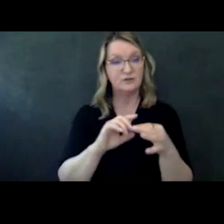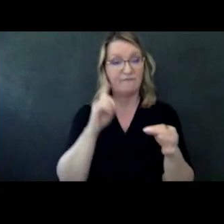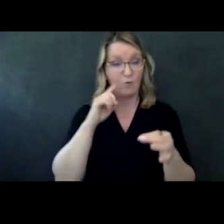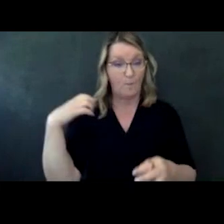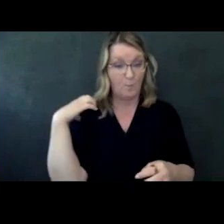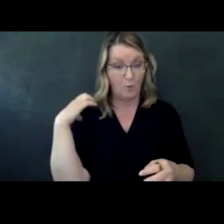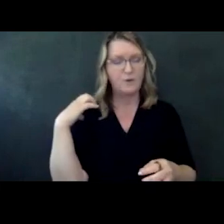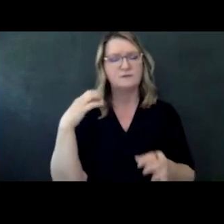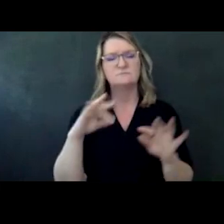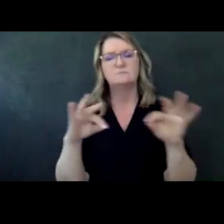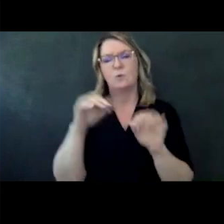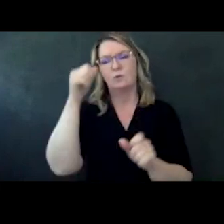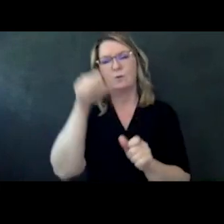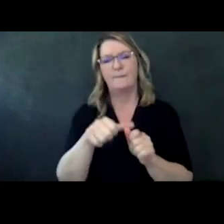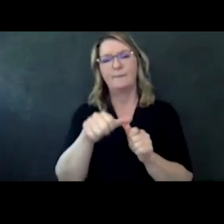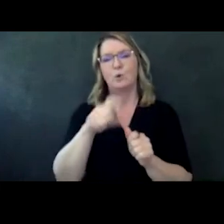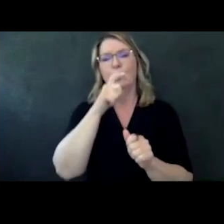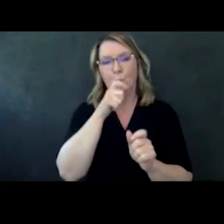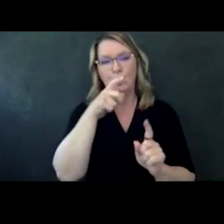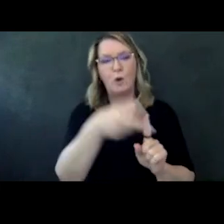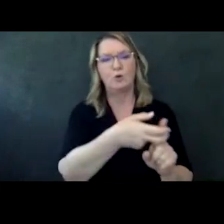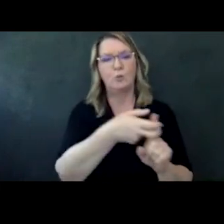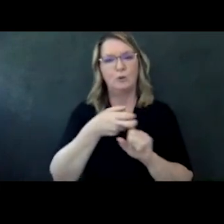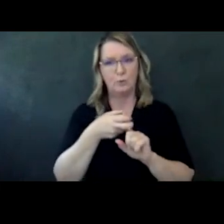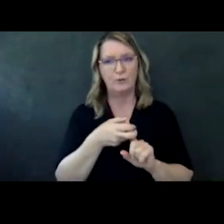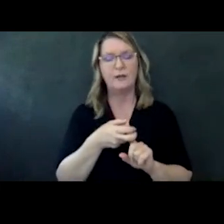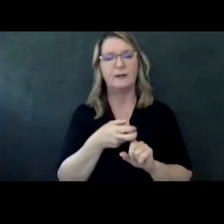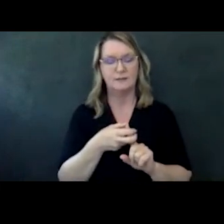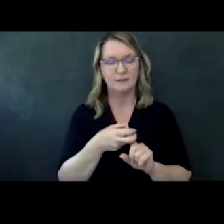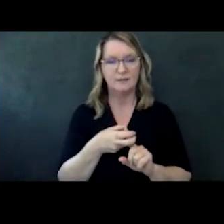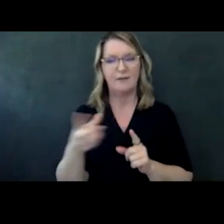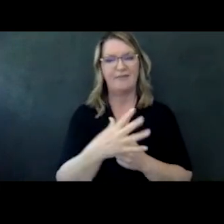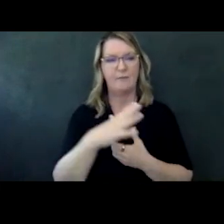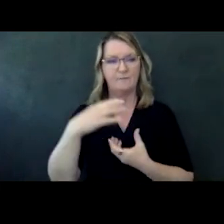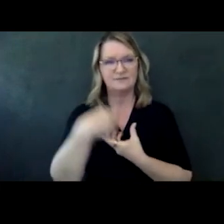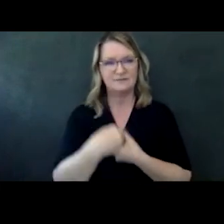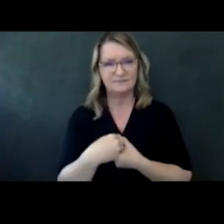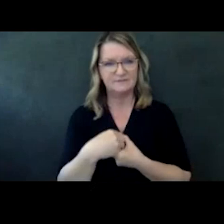are recruiting as participants and their values related to an employment partnership. You've got